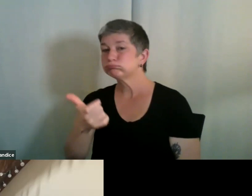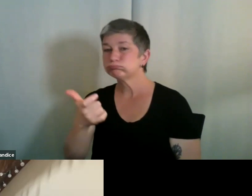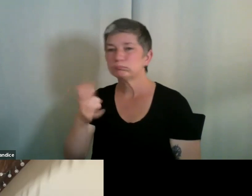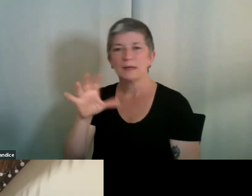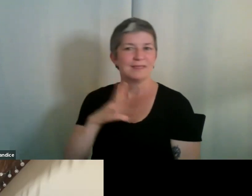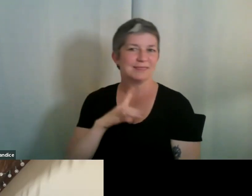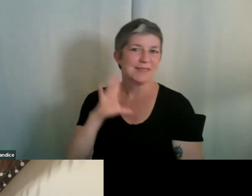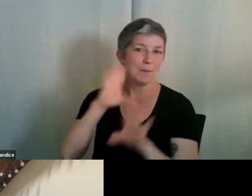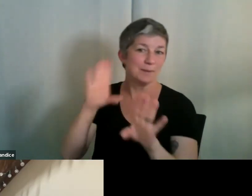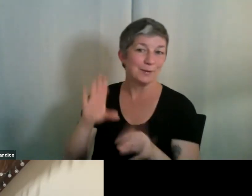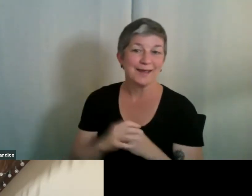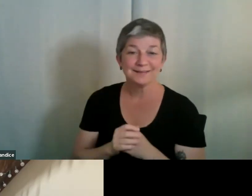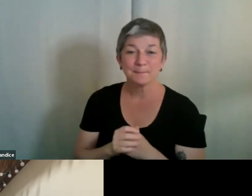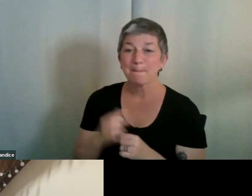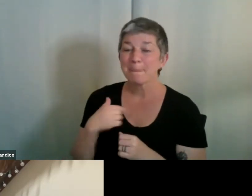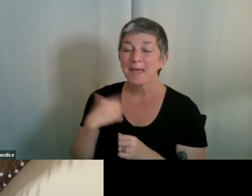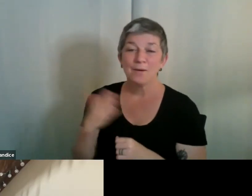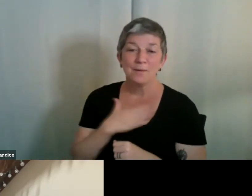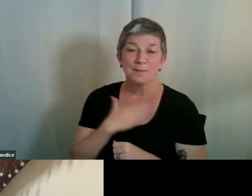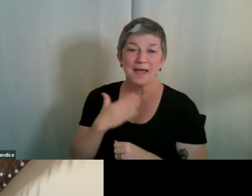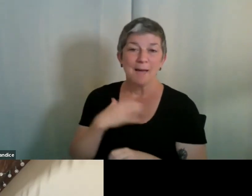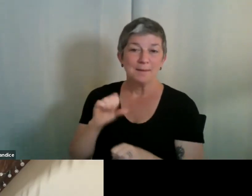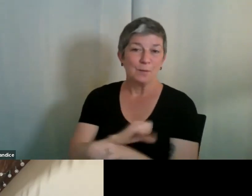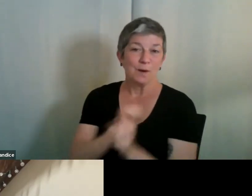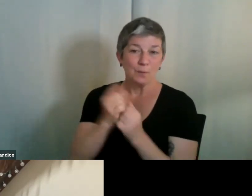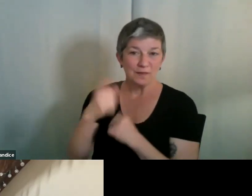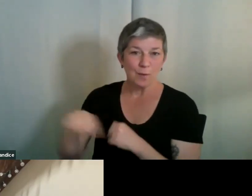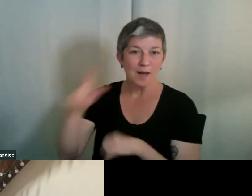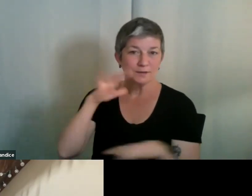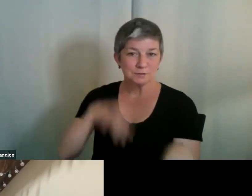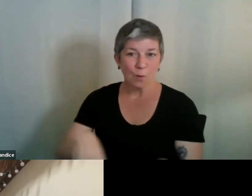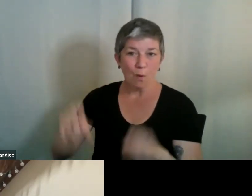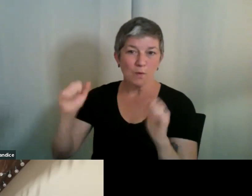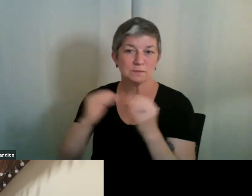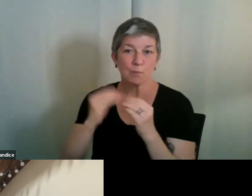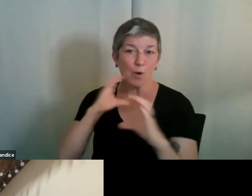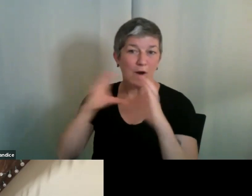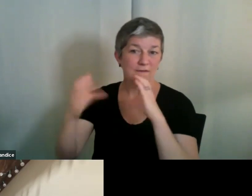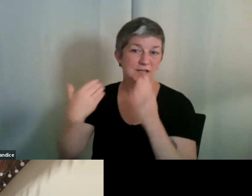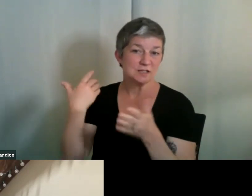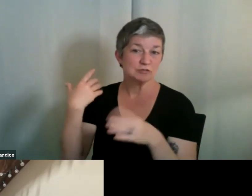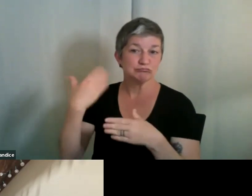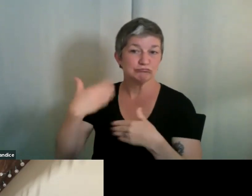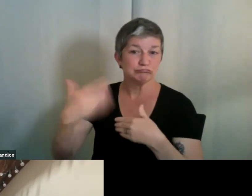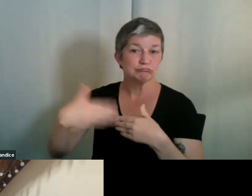great. And I would be happy to work with you guys to host conversations regularly about challenges that families are